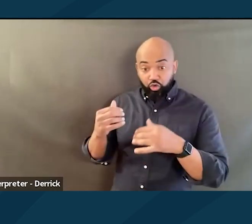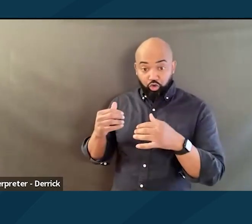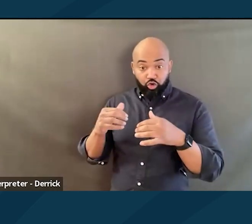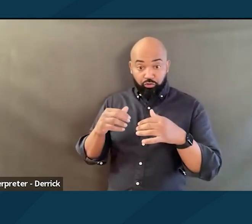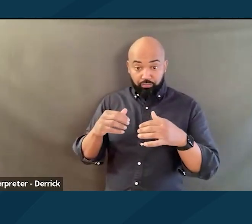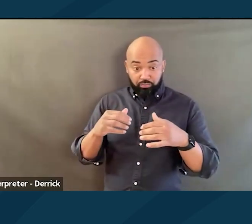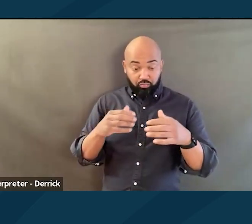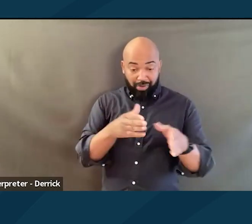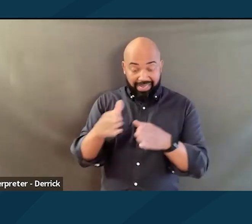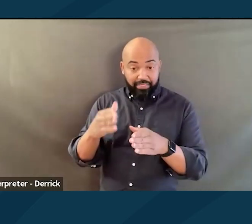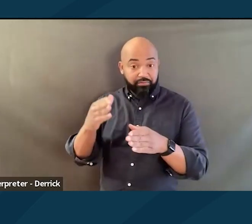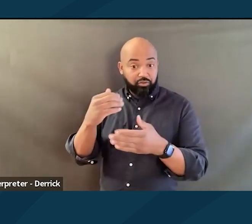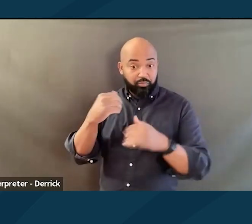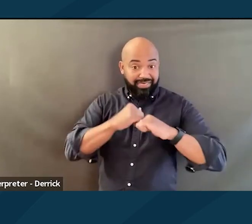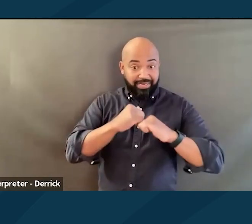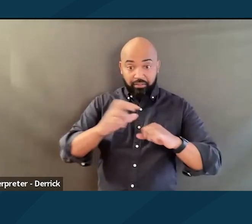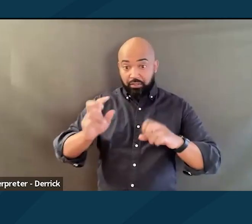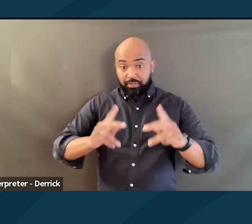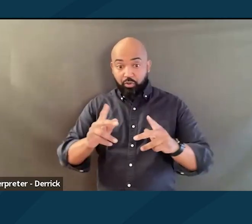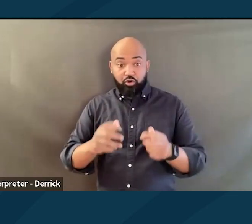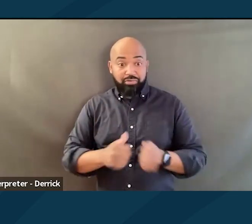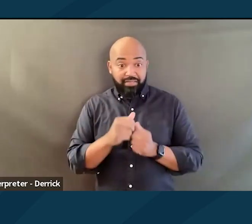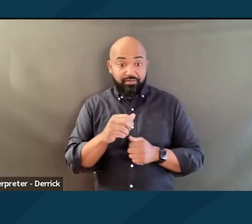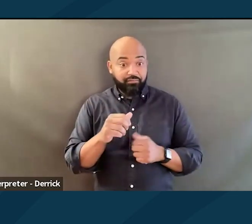people living in institutions are being actively dismantled.